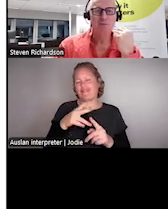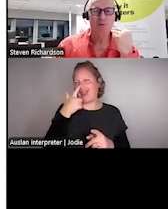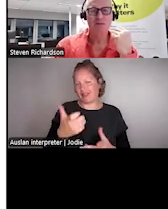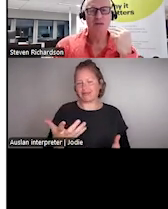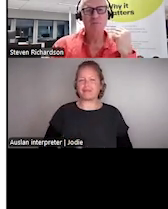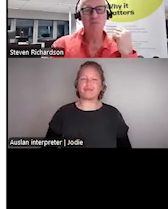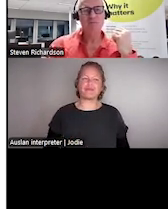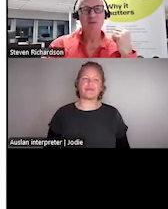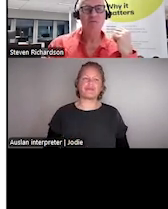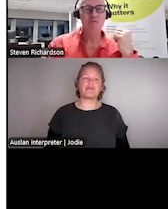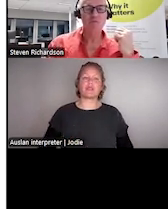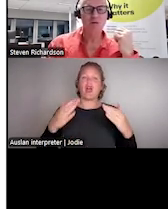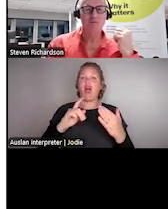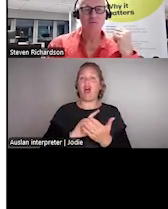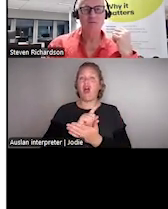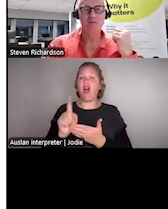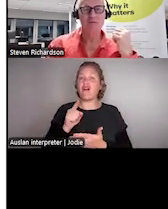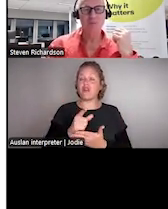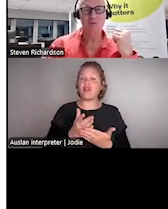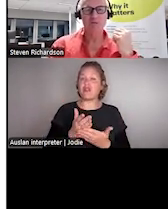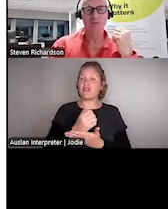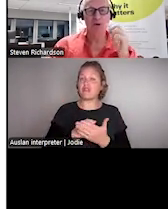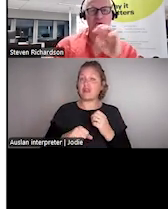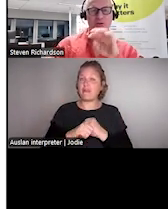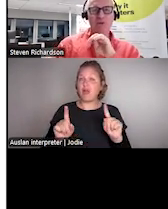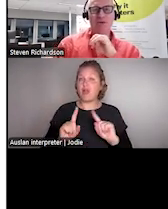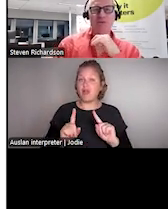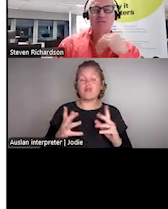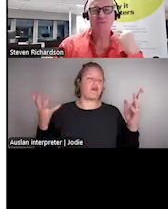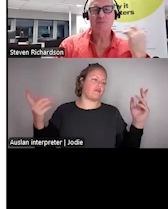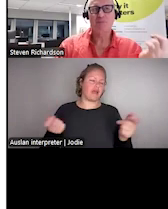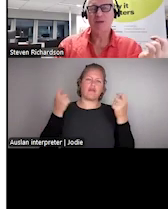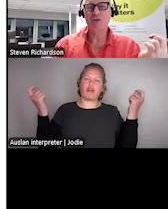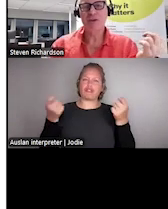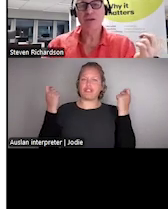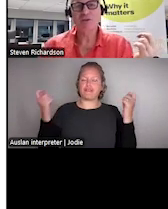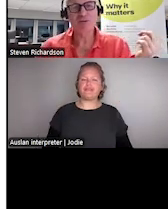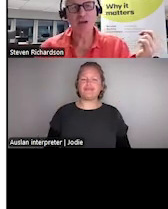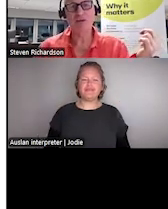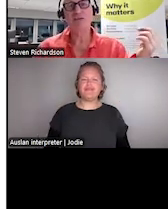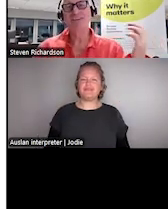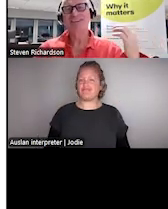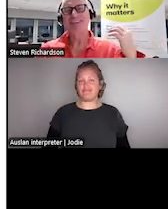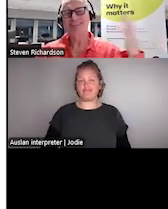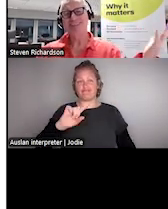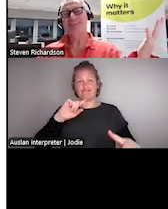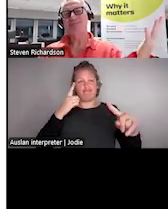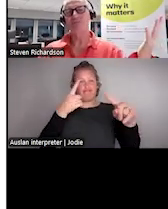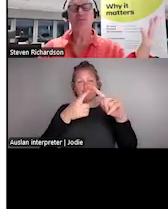Your post campaign? What should happen afterwards. You have hit your target. It was successful. You